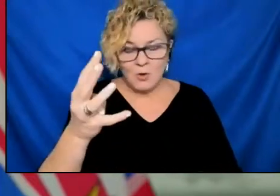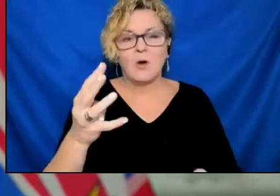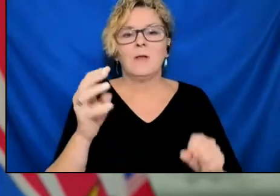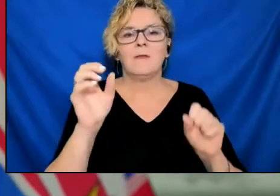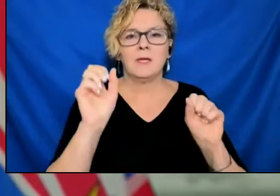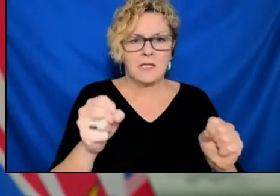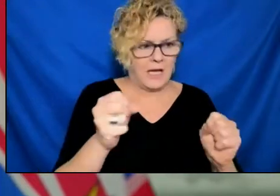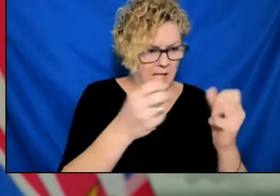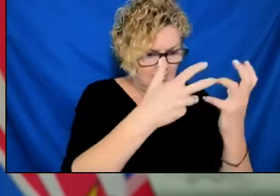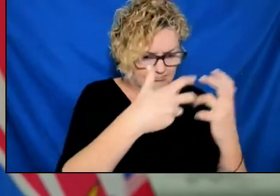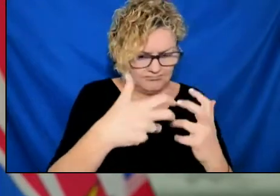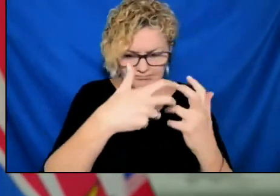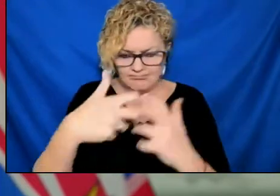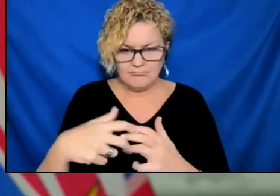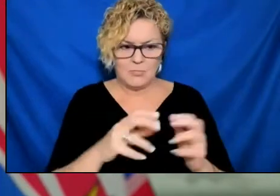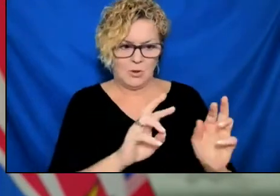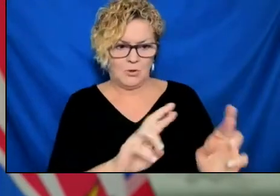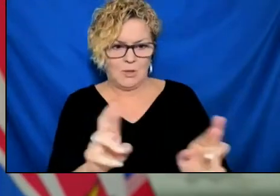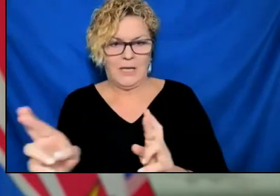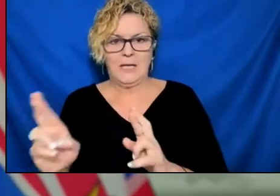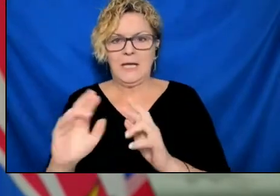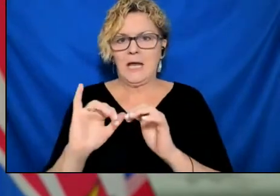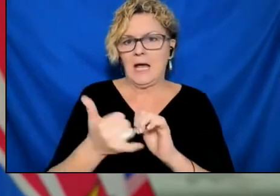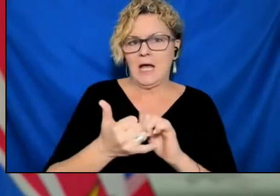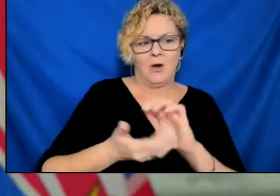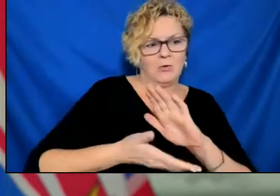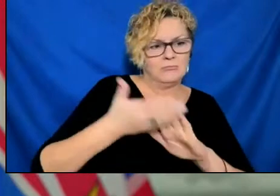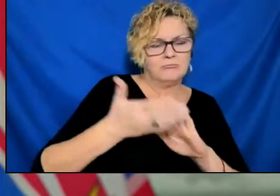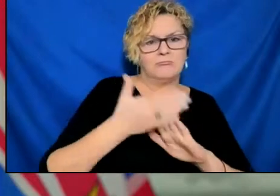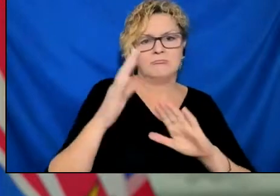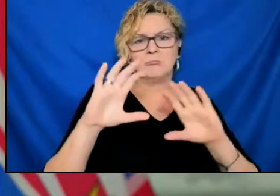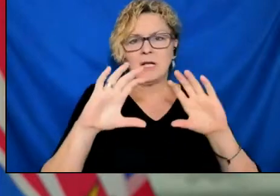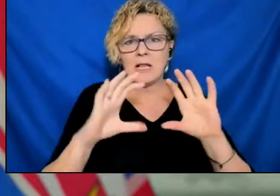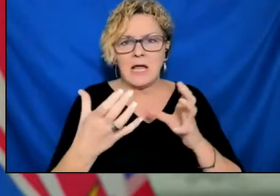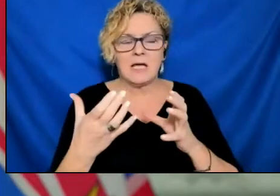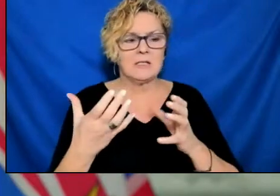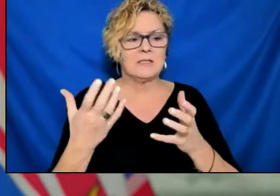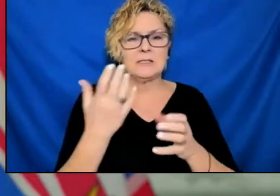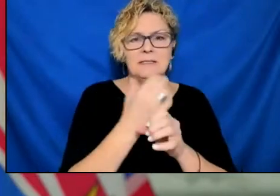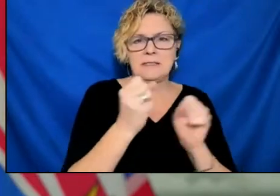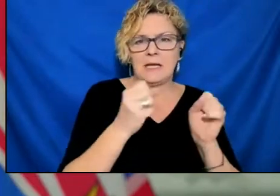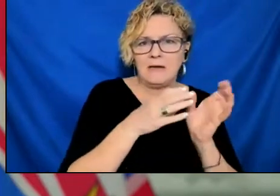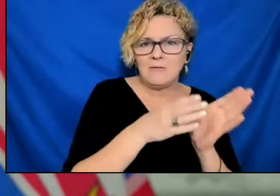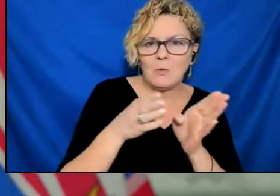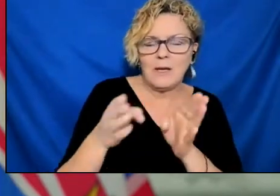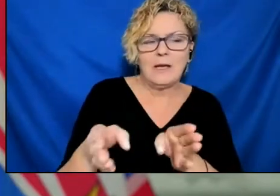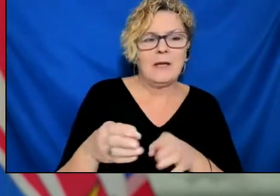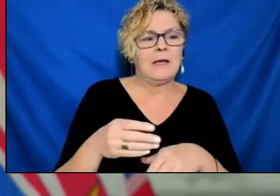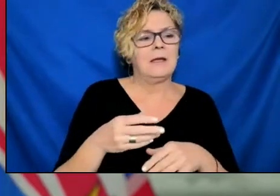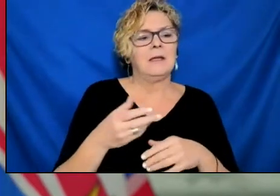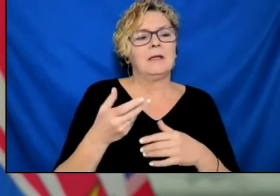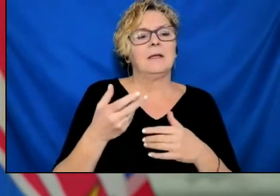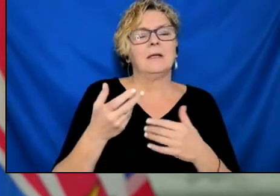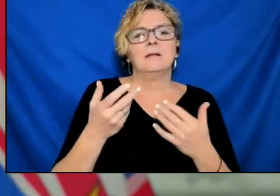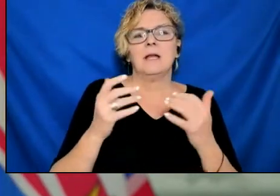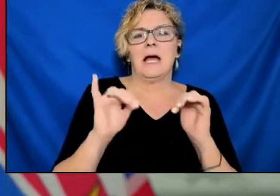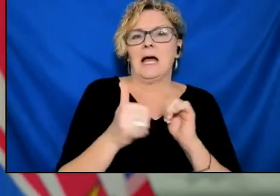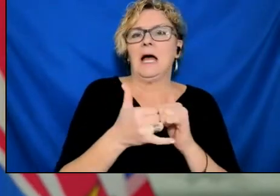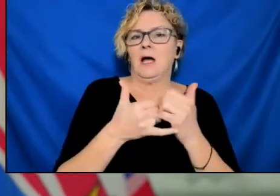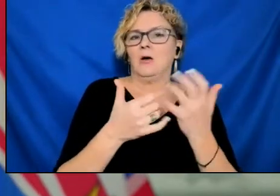will use this phase add as d for things like making sure we